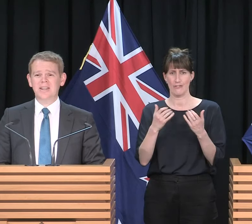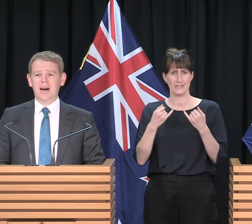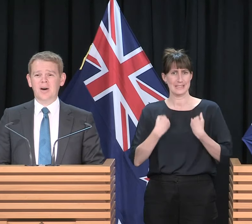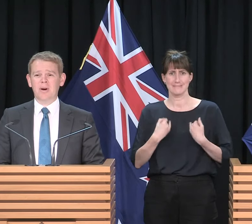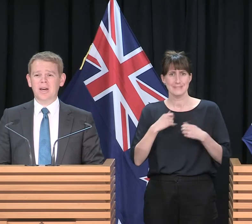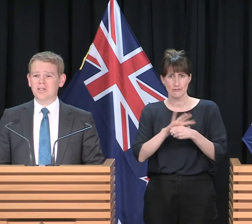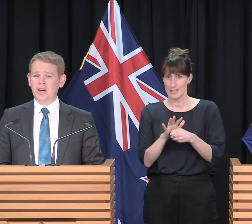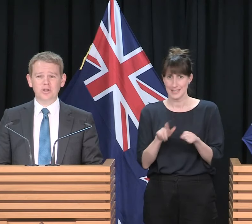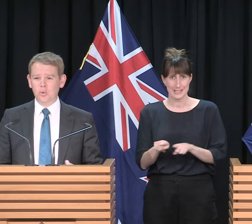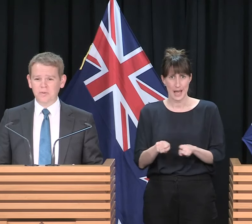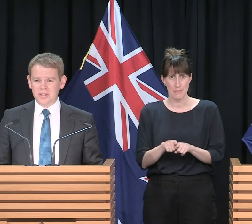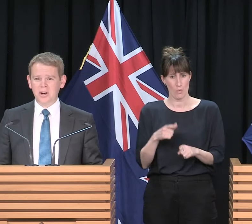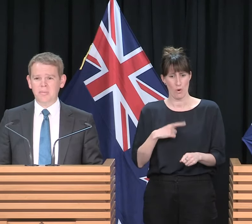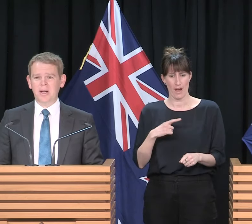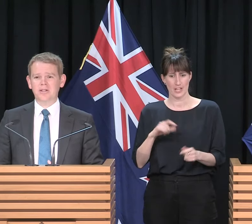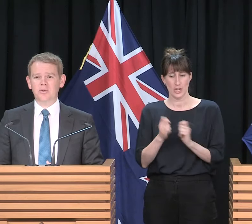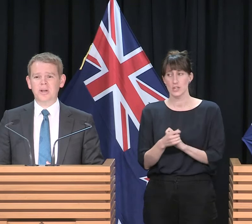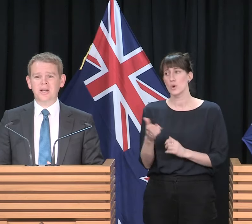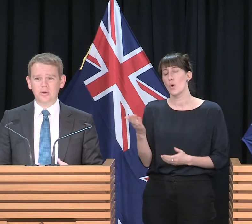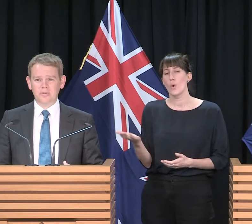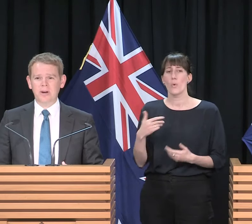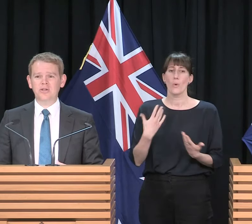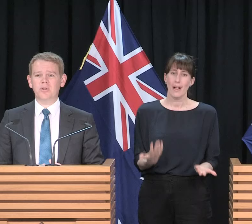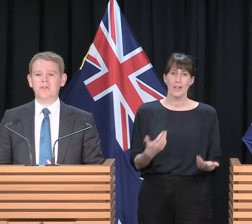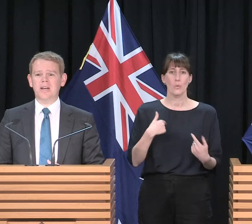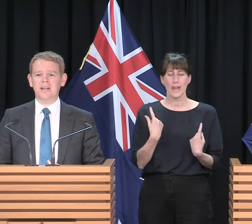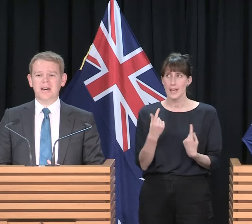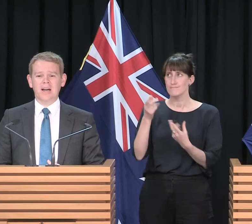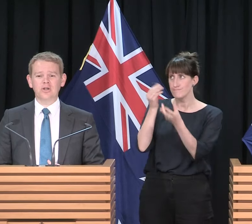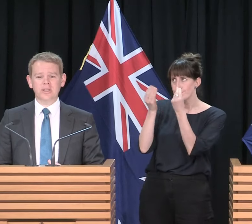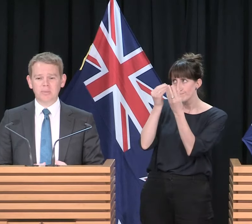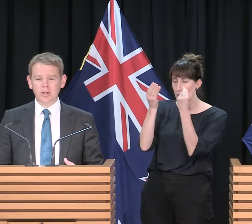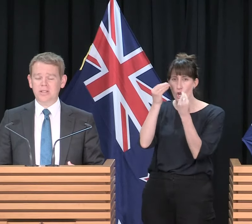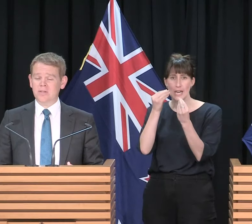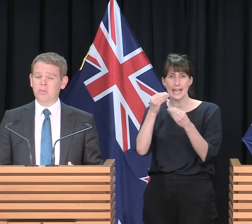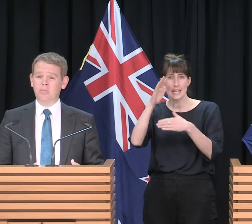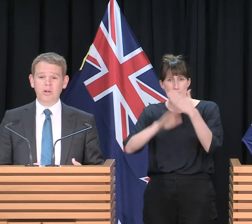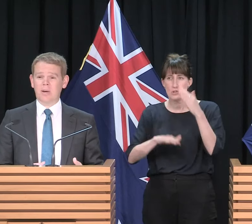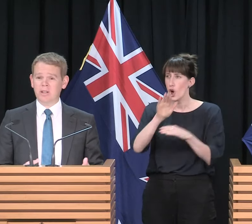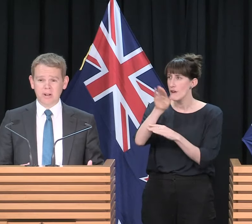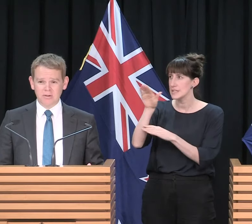The first half of 2020 has been dominated by one thing -